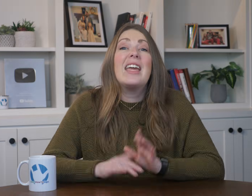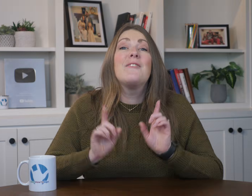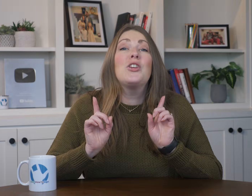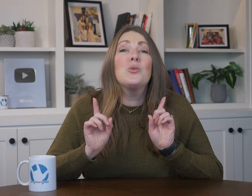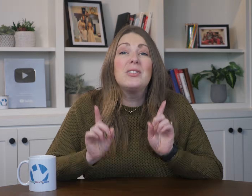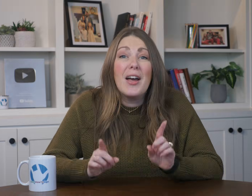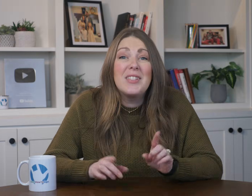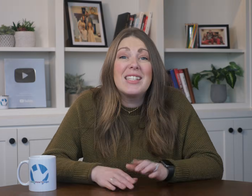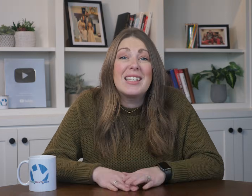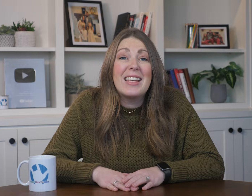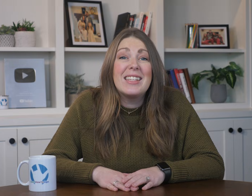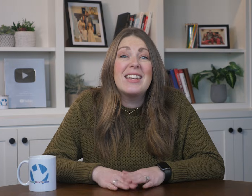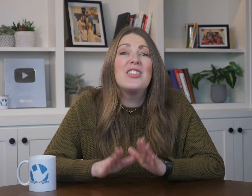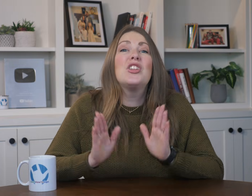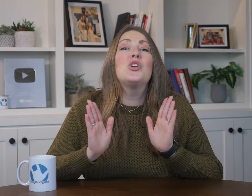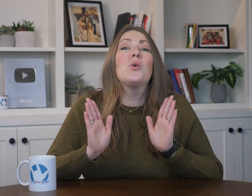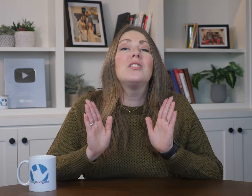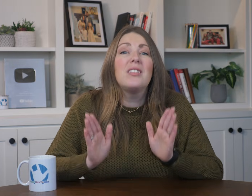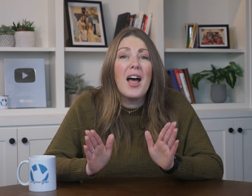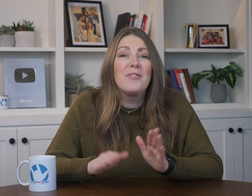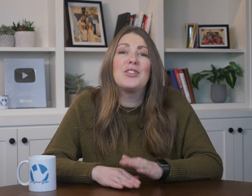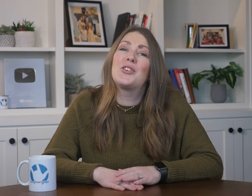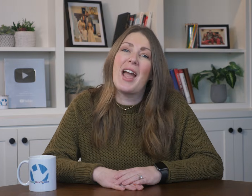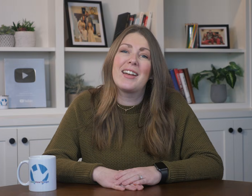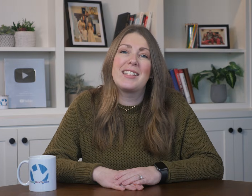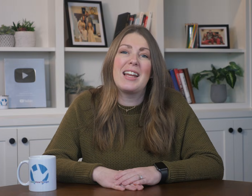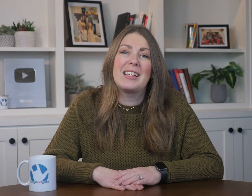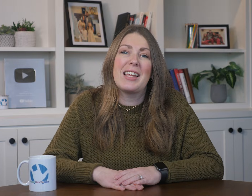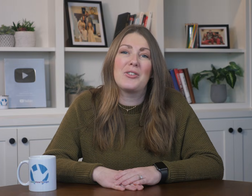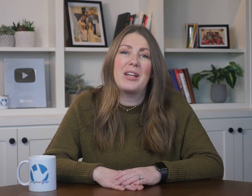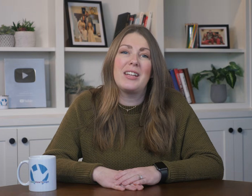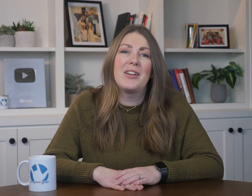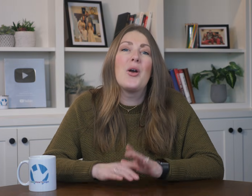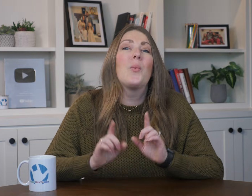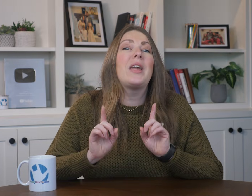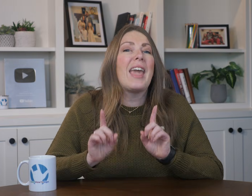If you loved this lesson, then you will love Learn How to Sign Accelerated. We